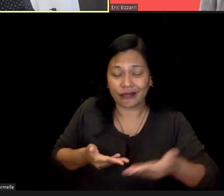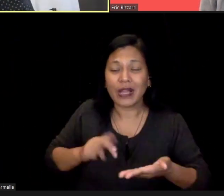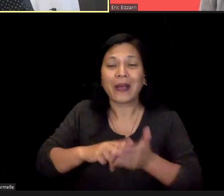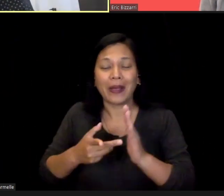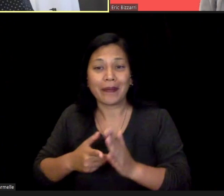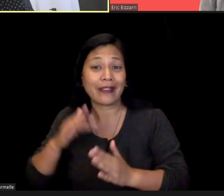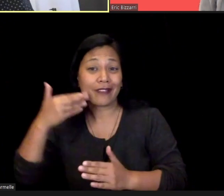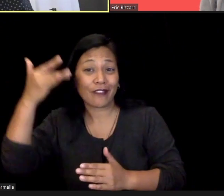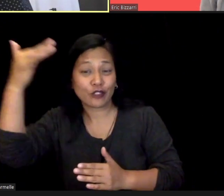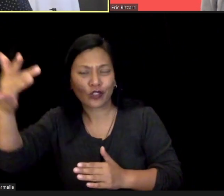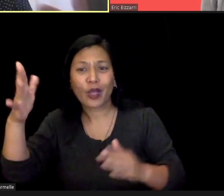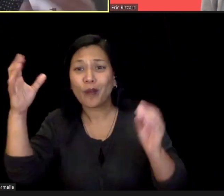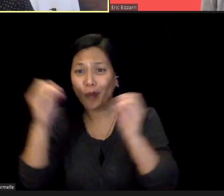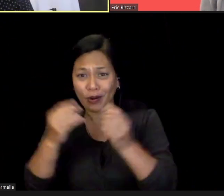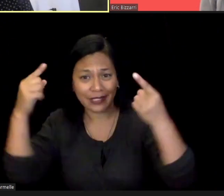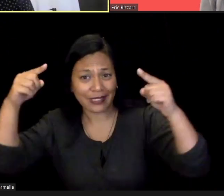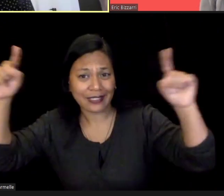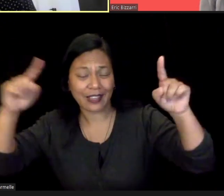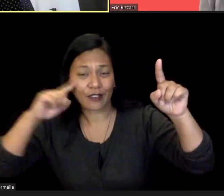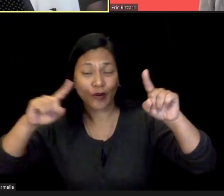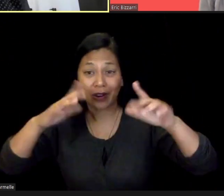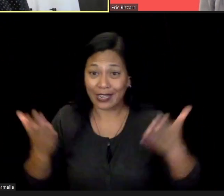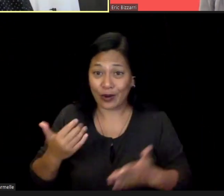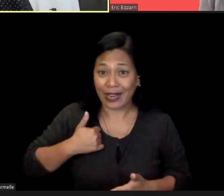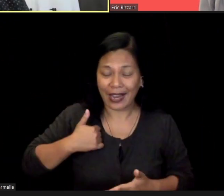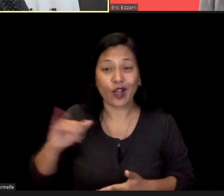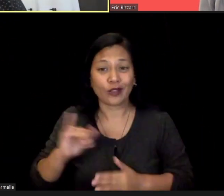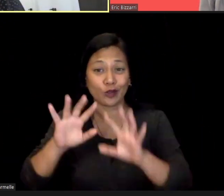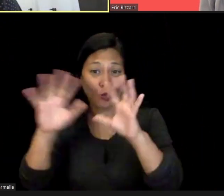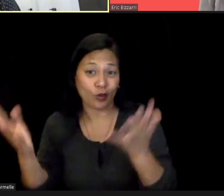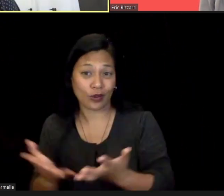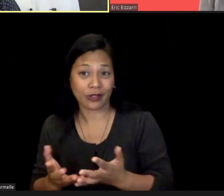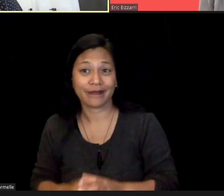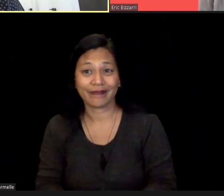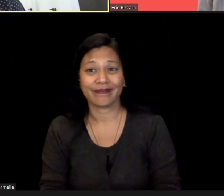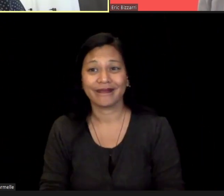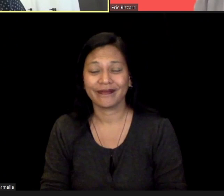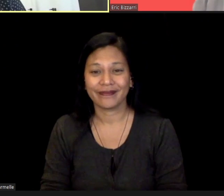hits that resonate the world over and in Canada. Absolutely. Thanks for that, Rod.